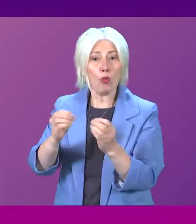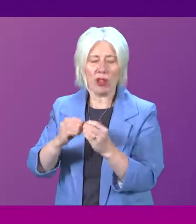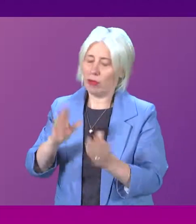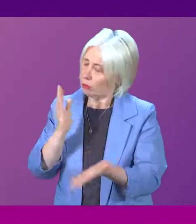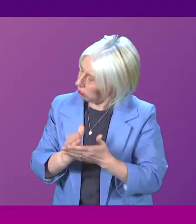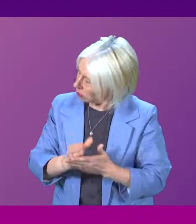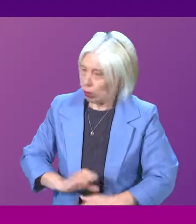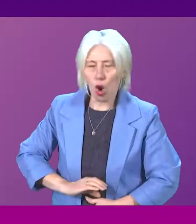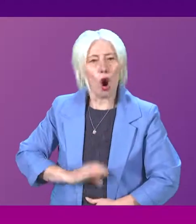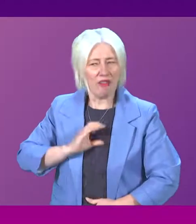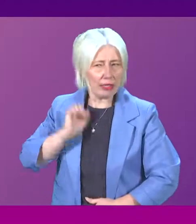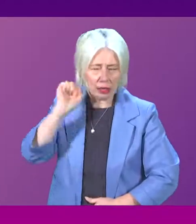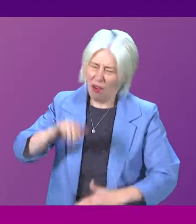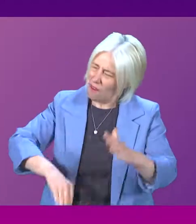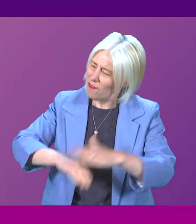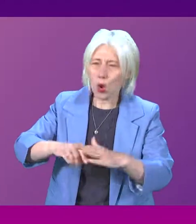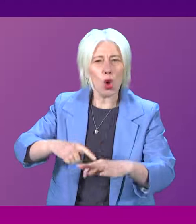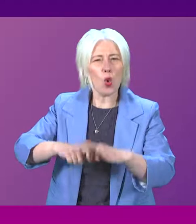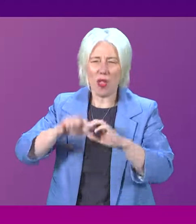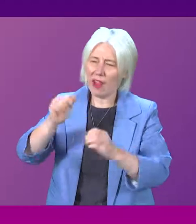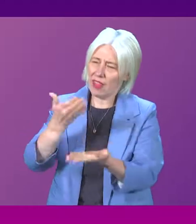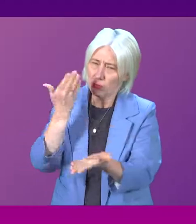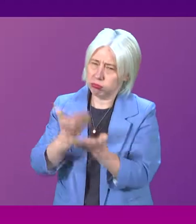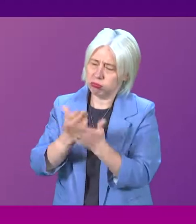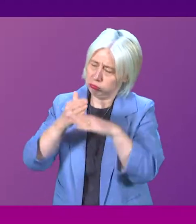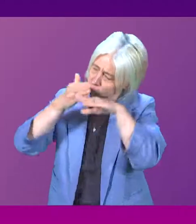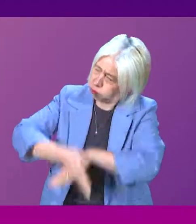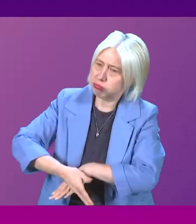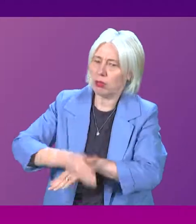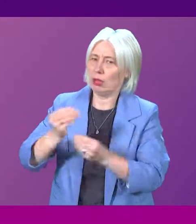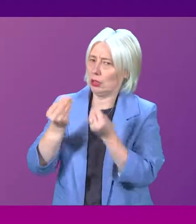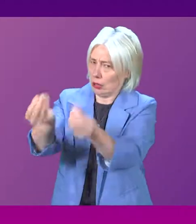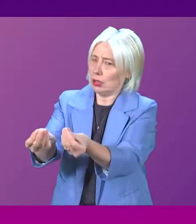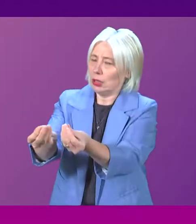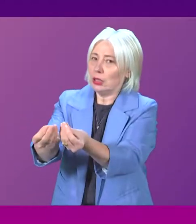that he is fully qualified for the demanding task put in front of him, and I express my